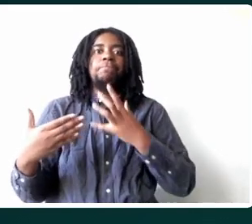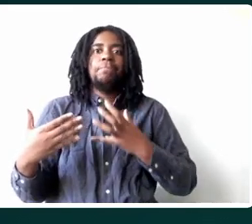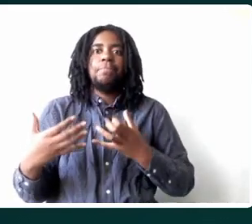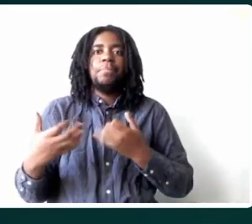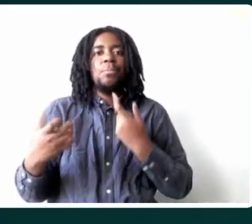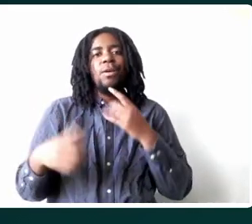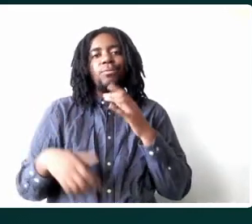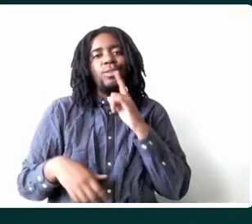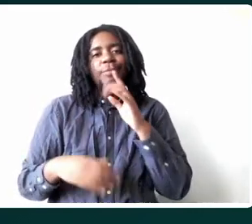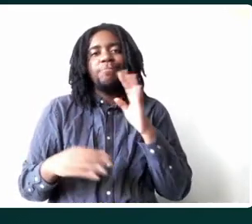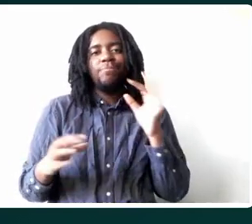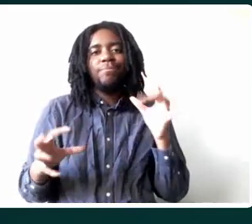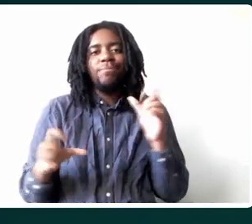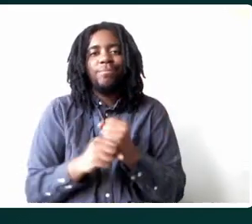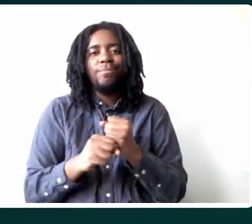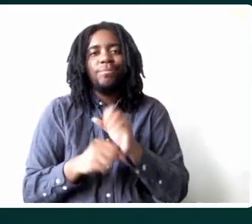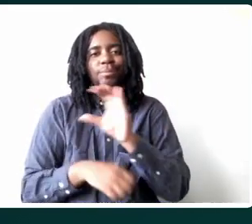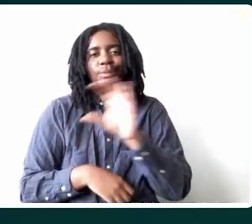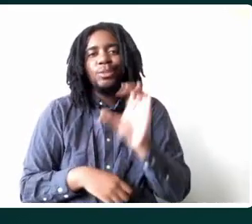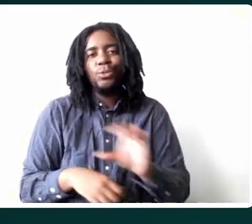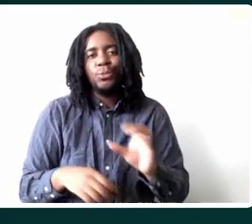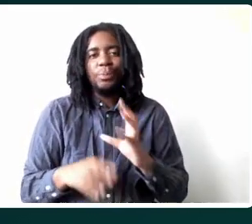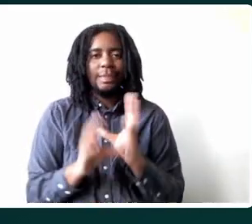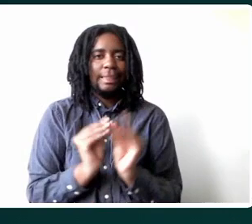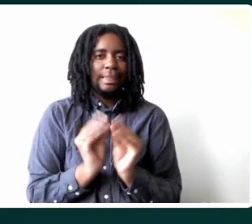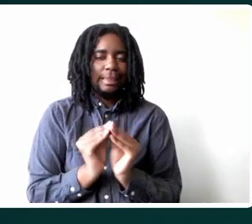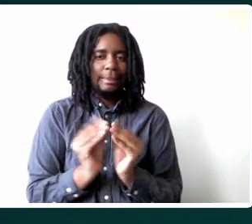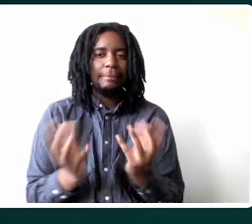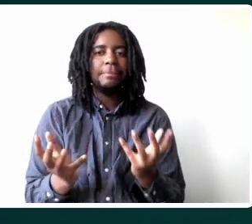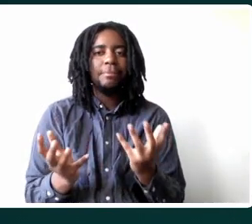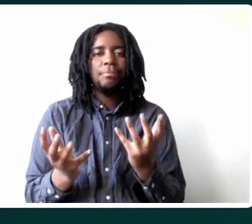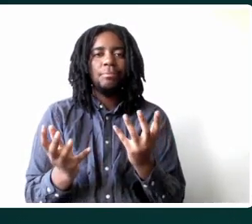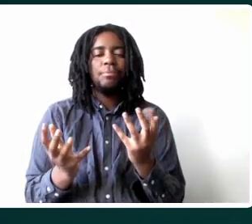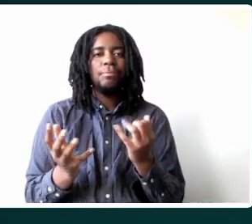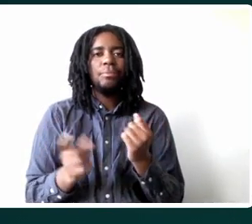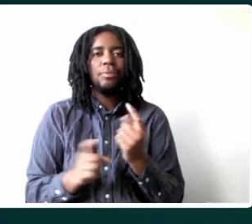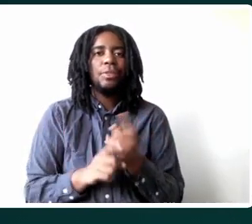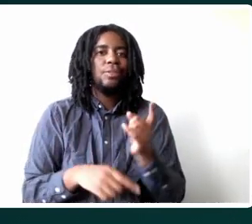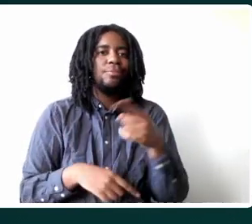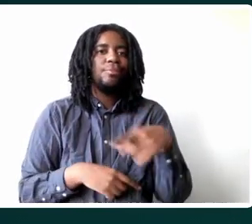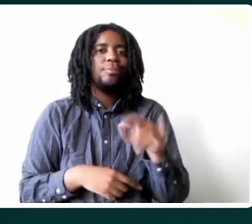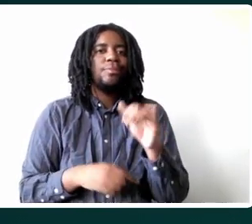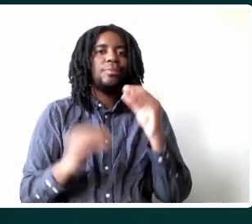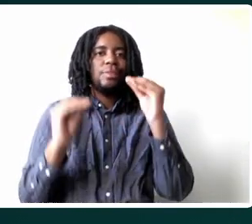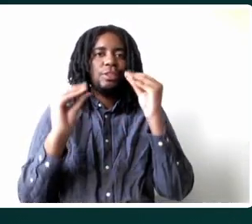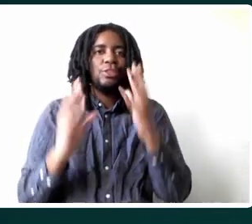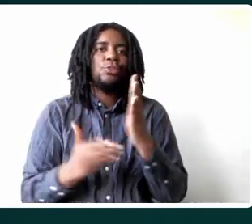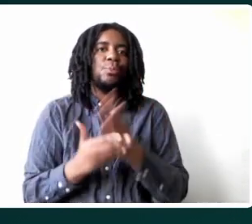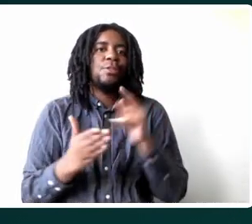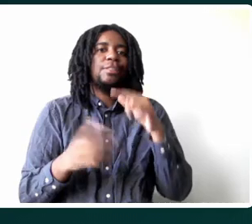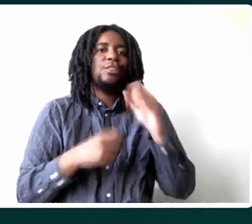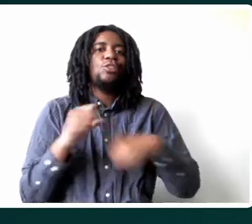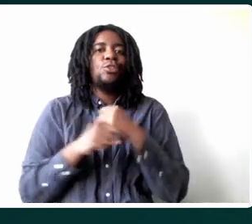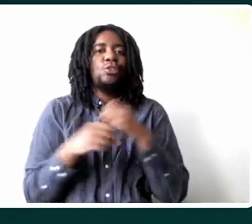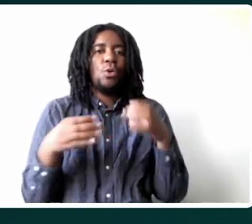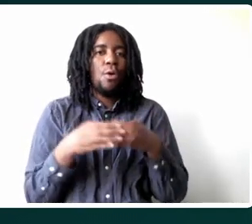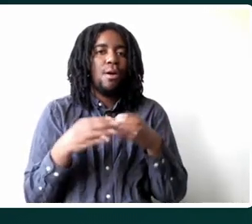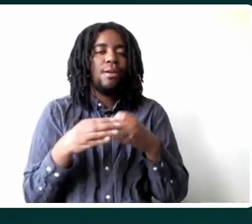a lot of this is born. Right? So, this is all of us. These are all of the teachers that are part of this year's cohort, as well as teachers who are from our previous cohort. Like I said,